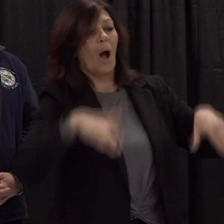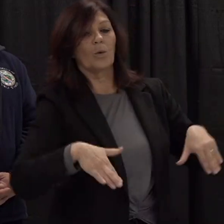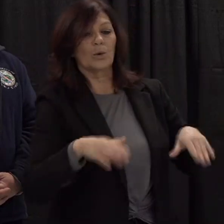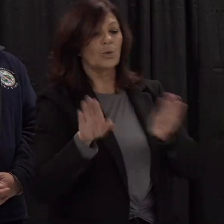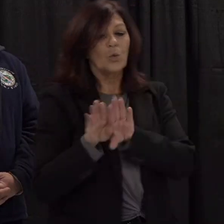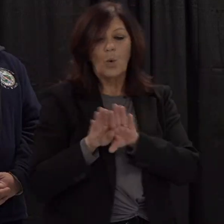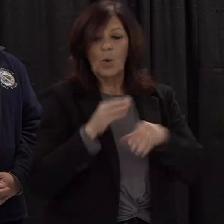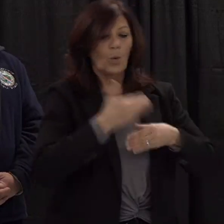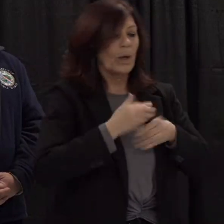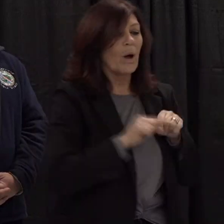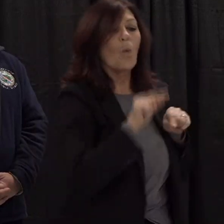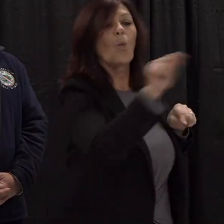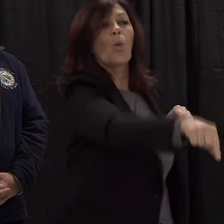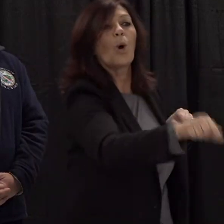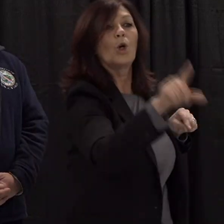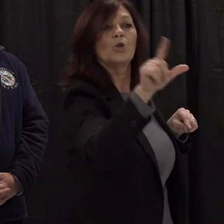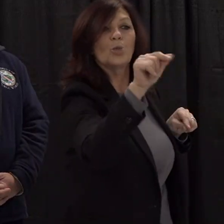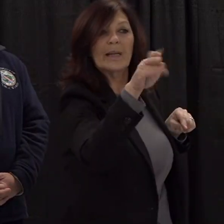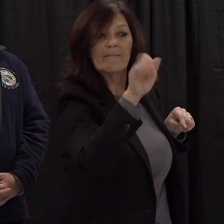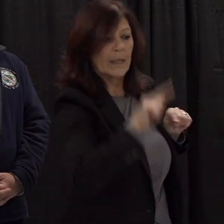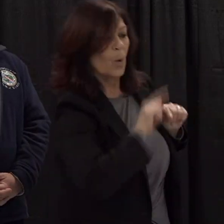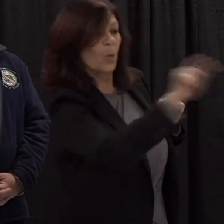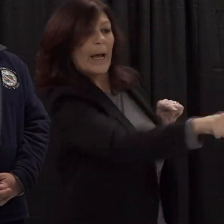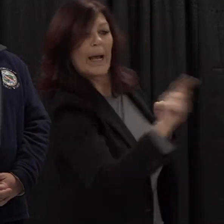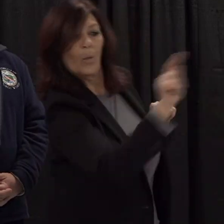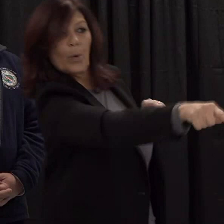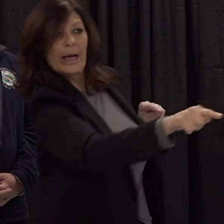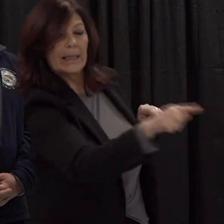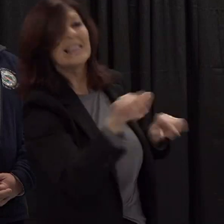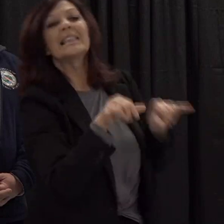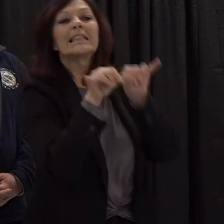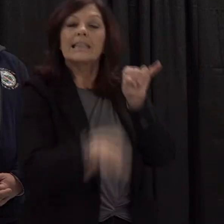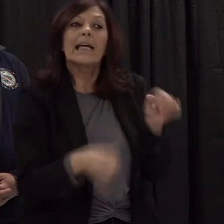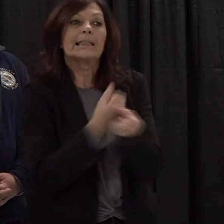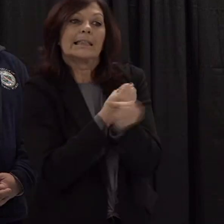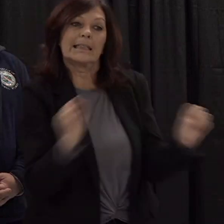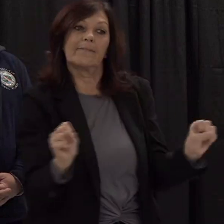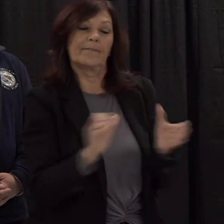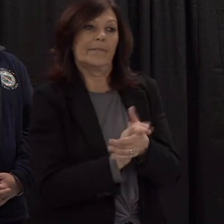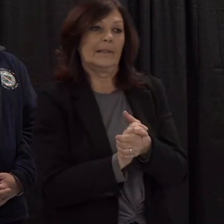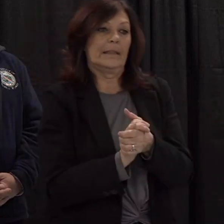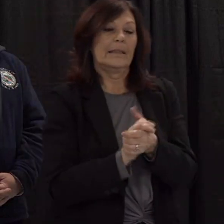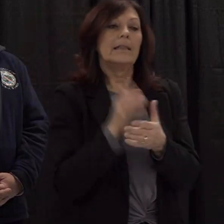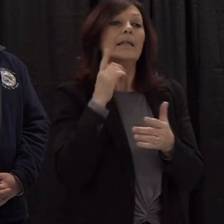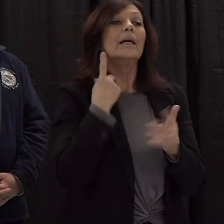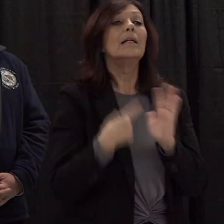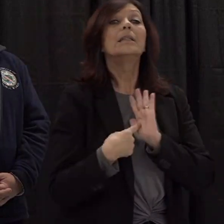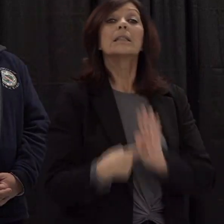window or vent that leads into your house. You have to stay safe. Signs of carbon monoxide poisoning